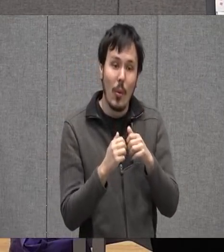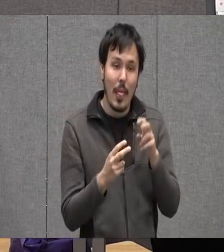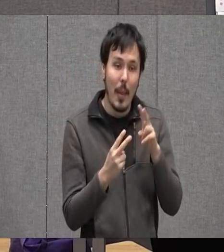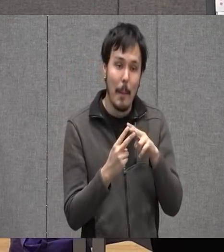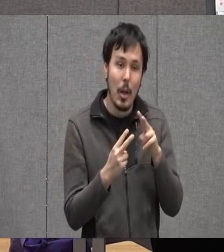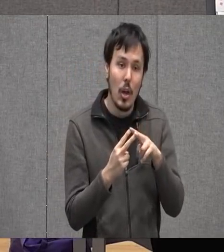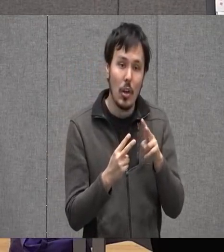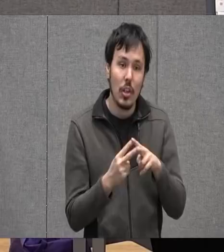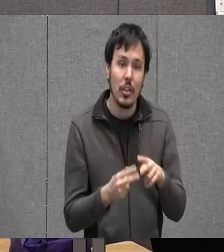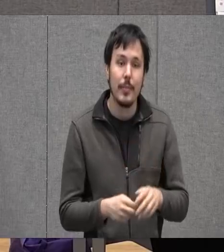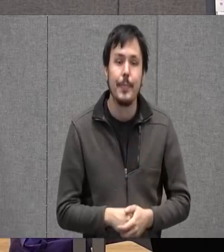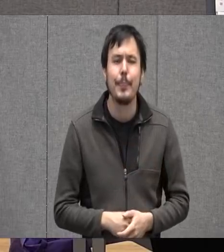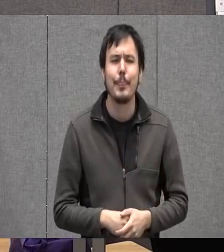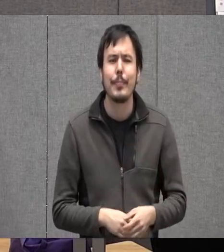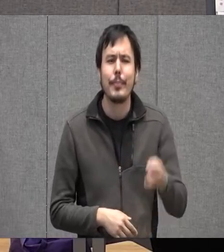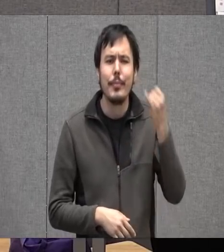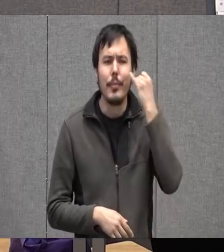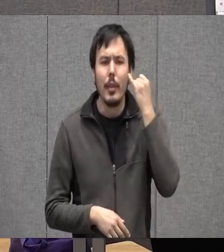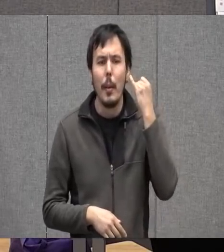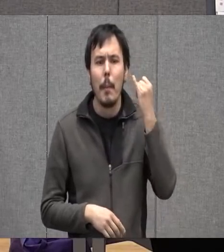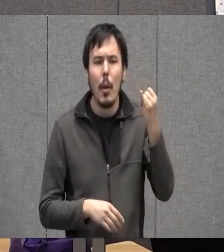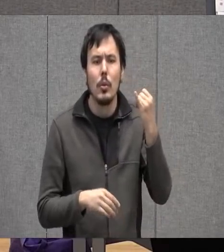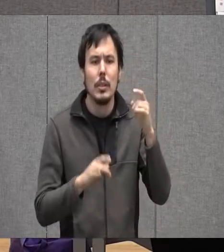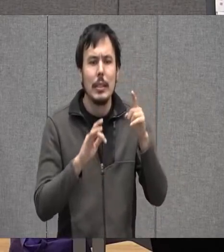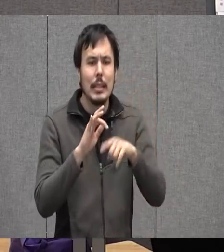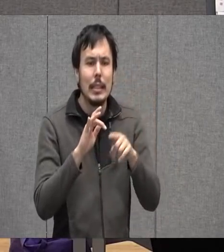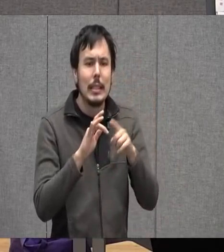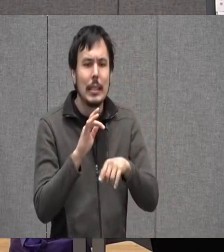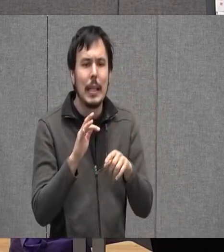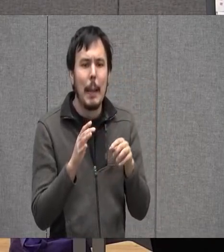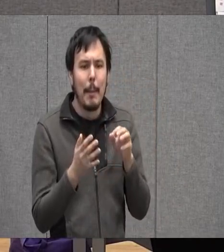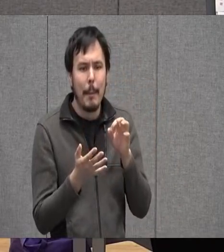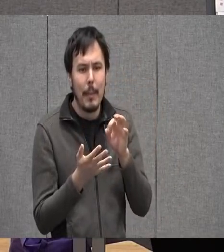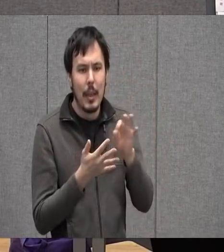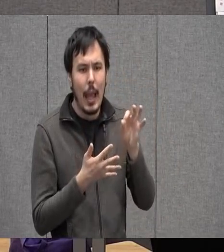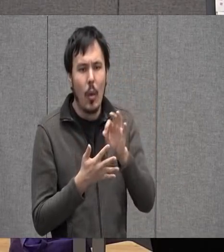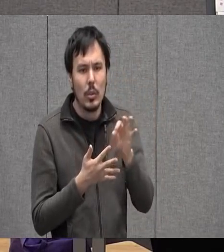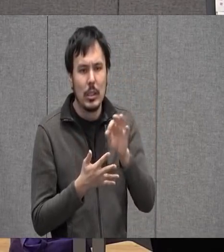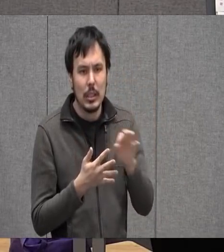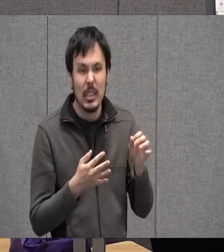So our, let's say our skip counting sequence a couple of times so that we are fluent with it.